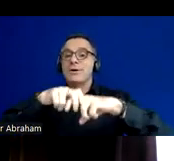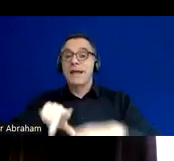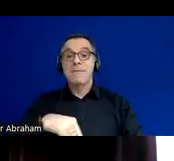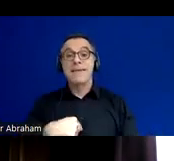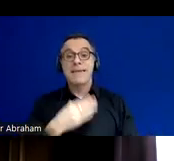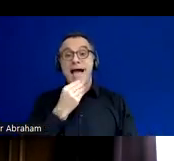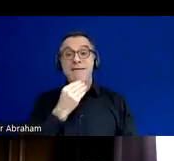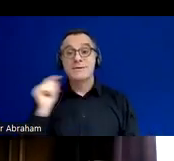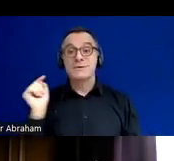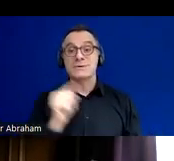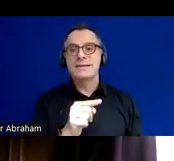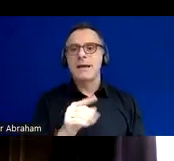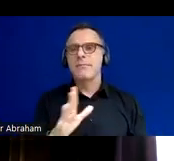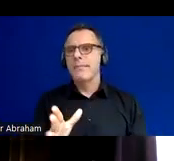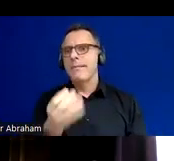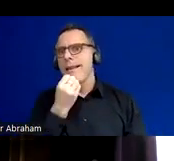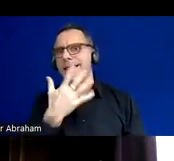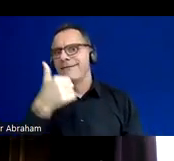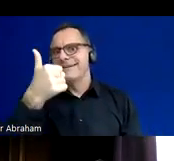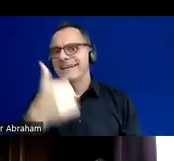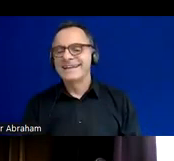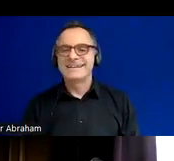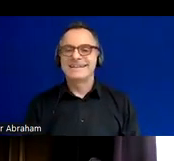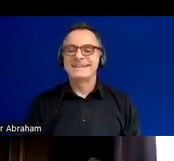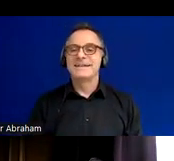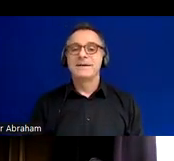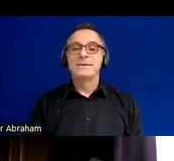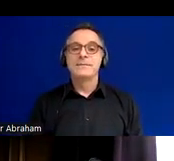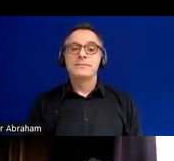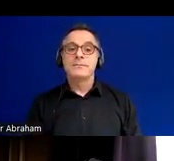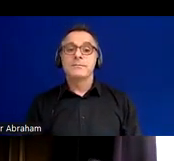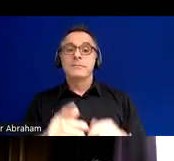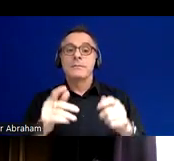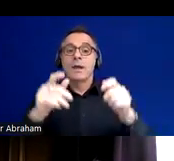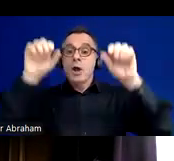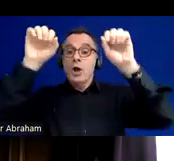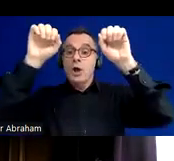and it's been such a god-send. The curtain, that you can hopefully just see in the background,